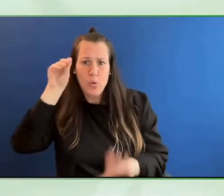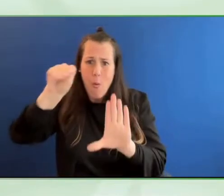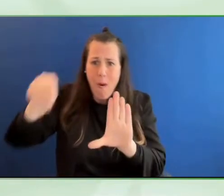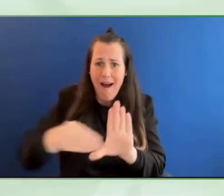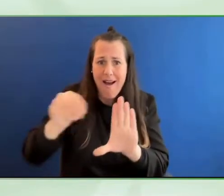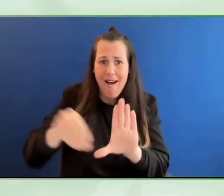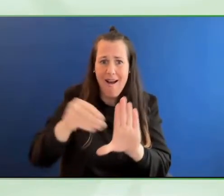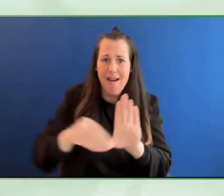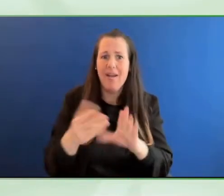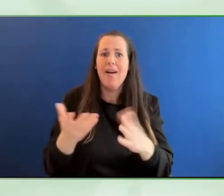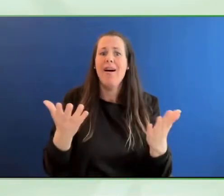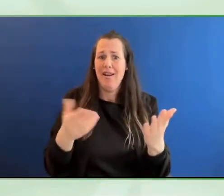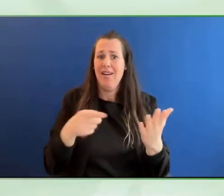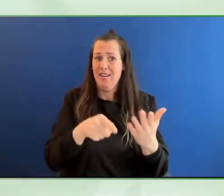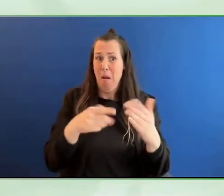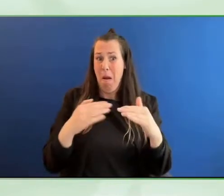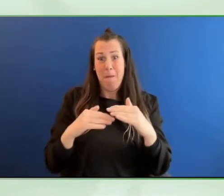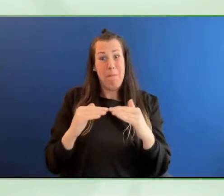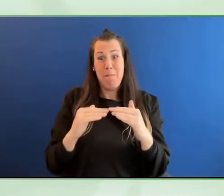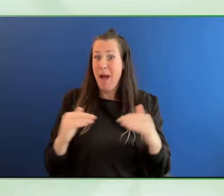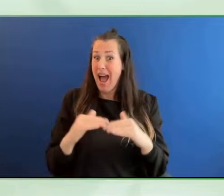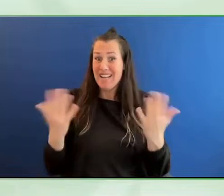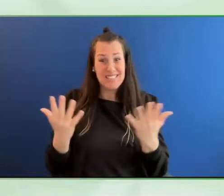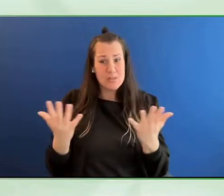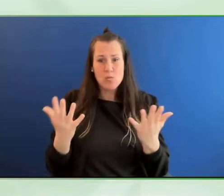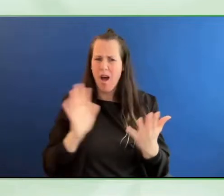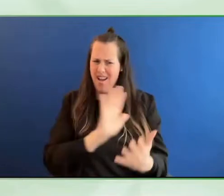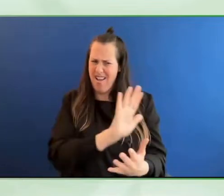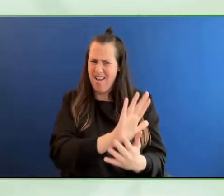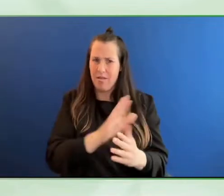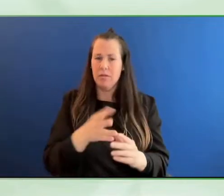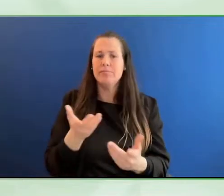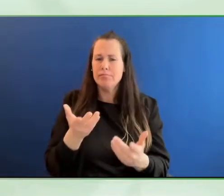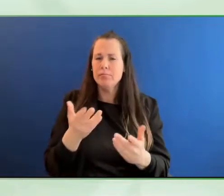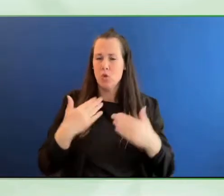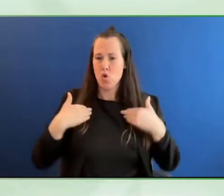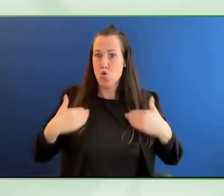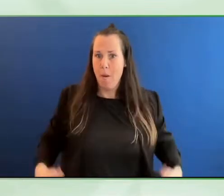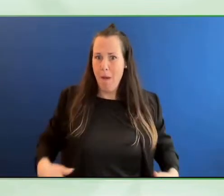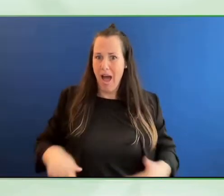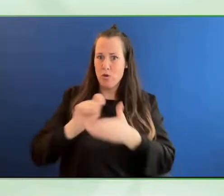Hello, my name is Christopher Patnoe, head of accessibility and inclusion